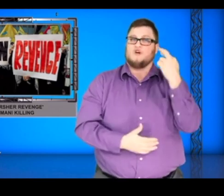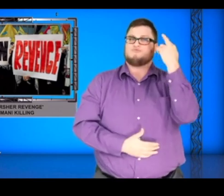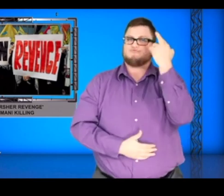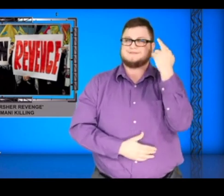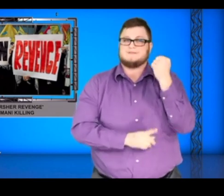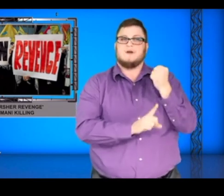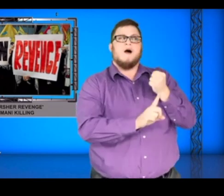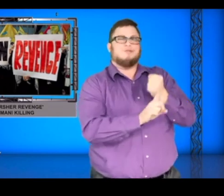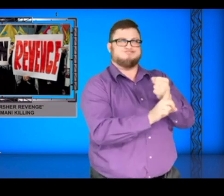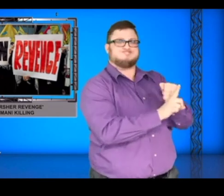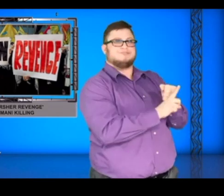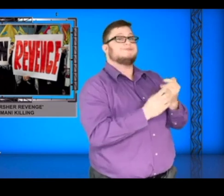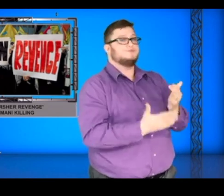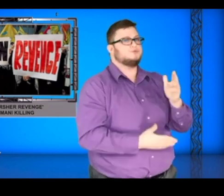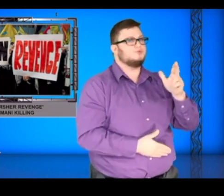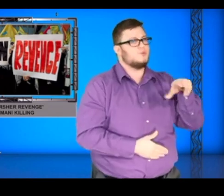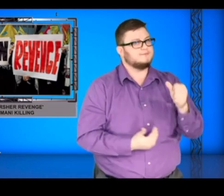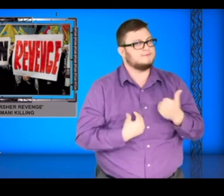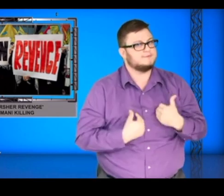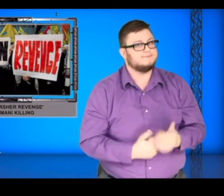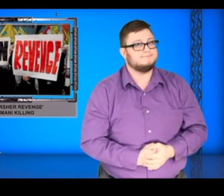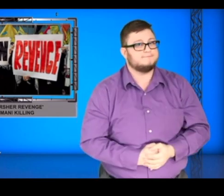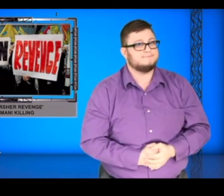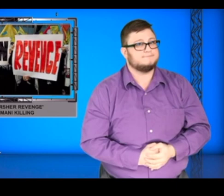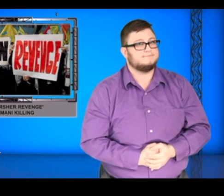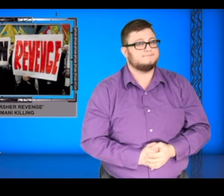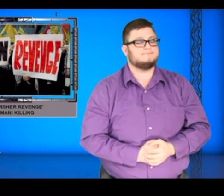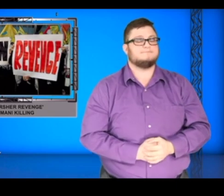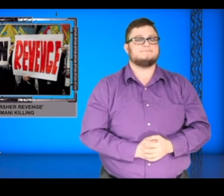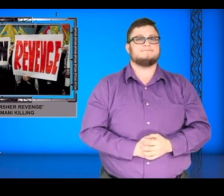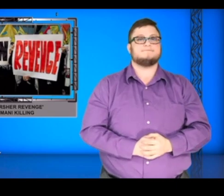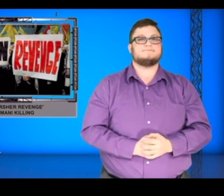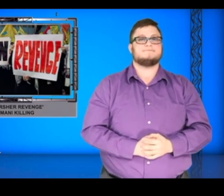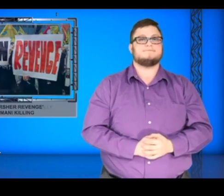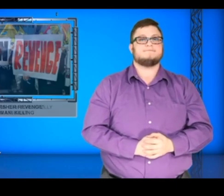strong motive to hit the US.